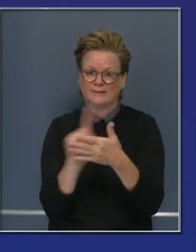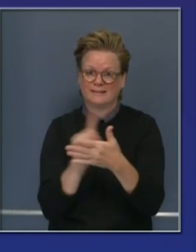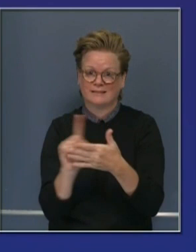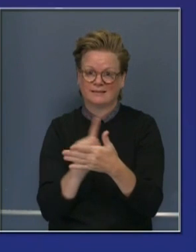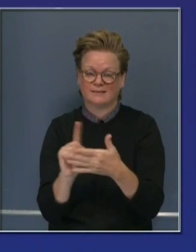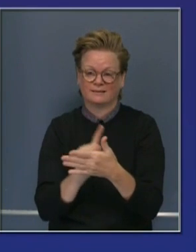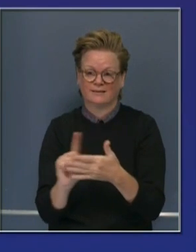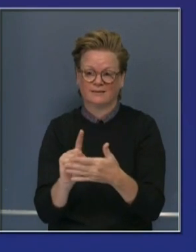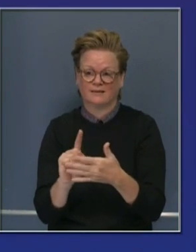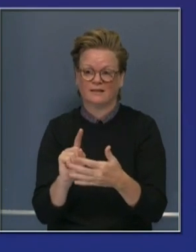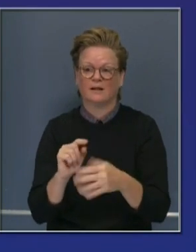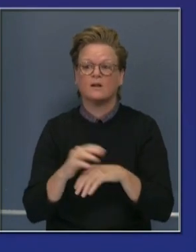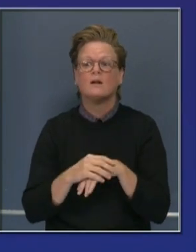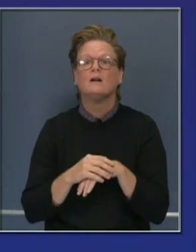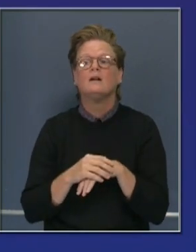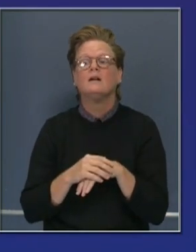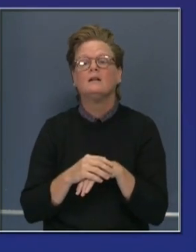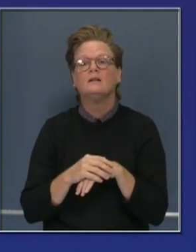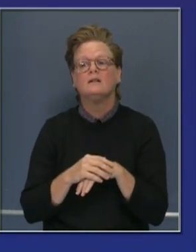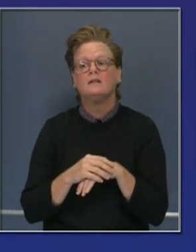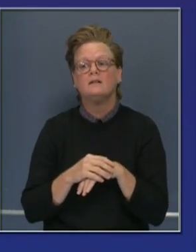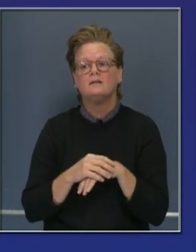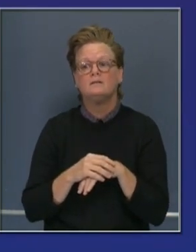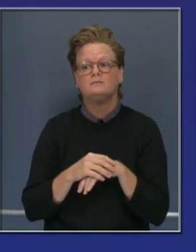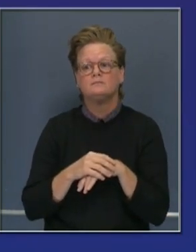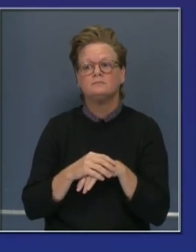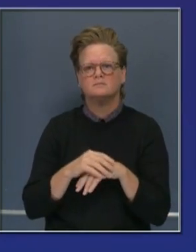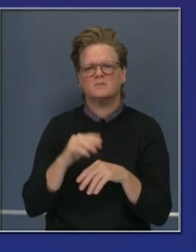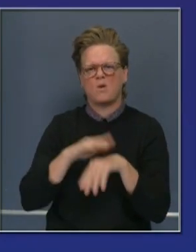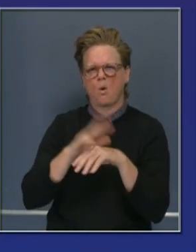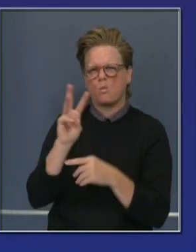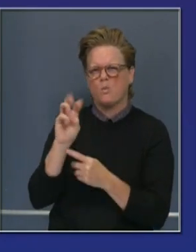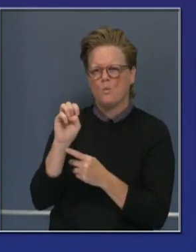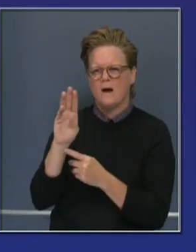AT LEAST FOR TWO WEEKS. BEFORE THAT HAPPENS. WE WILL HAVE NEW ASSESSMENTS ON A WEEKLY BASIS EVERY TUESDAY AND WE WILL BE UPDATING, EVERY